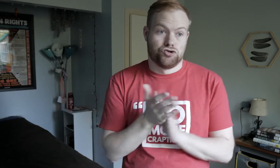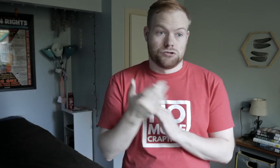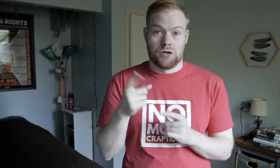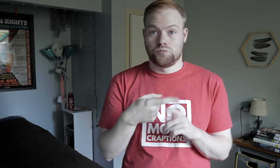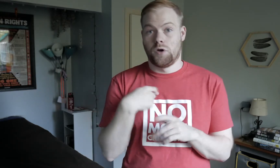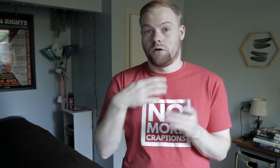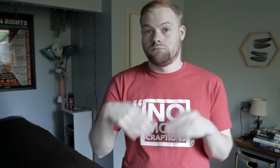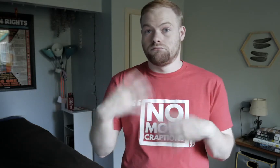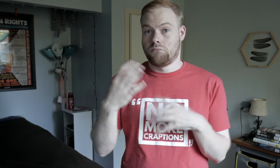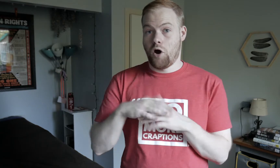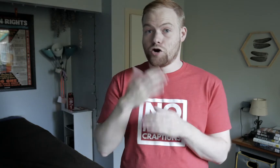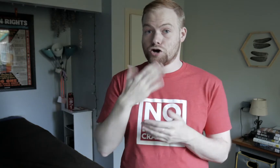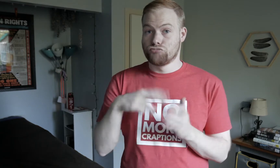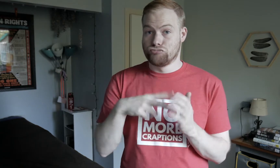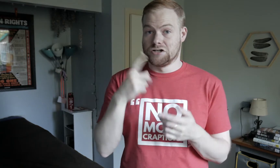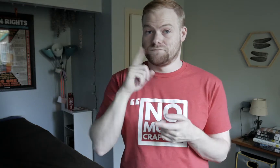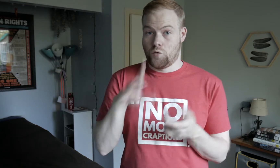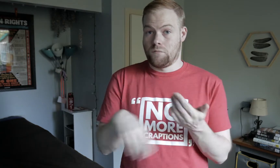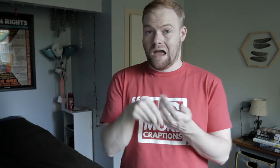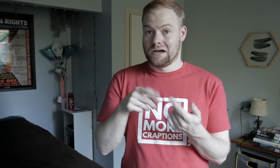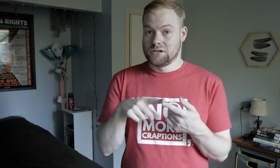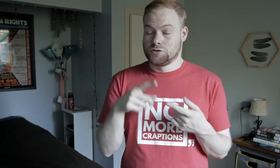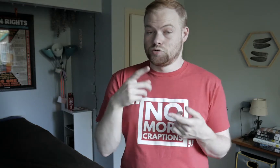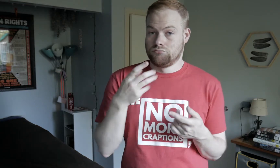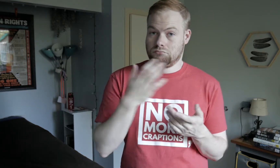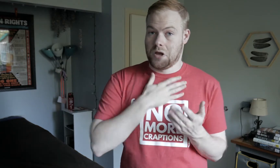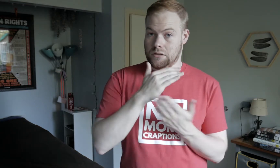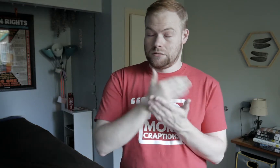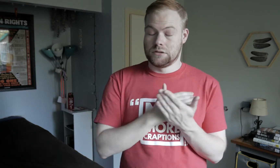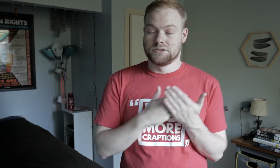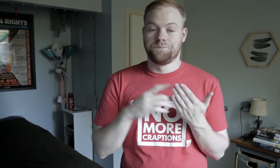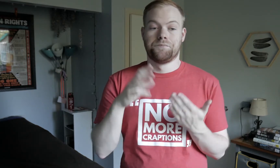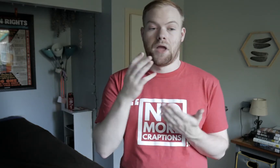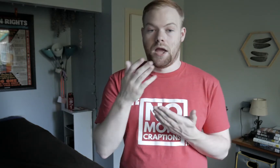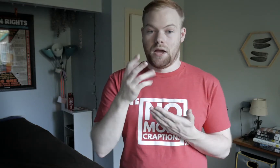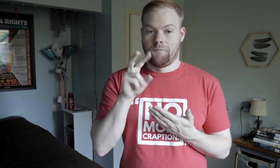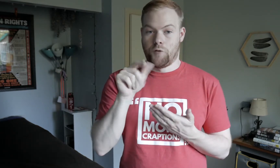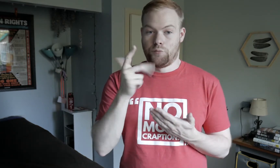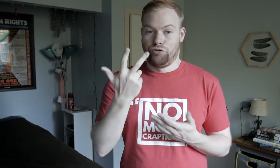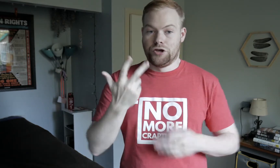Turns out, when I pulled it up on GoodReads for adding it to my list, it said Vol. 3.